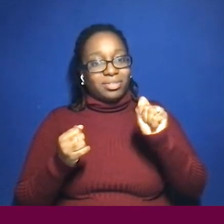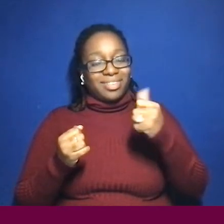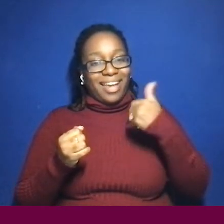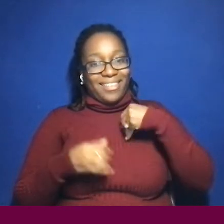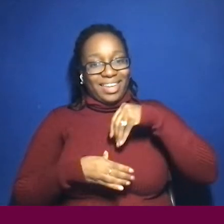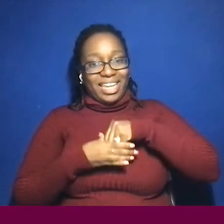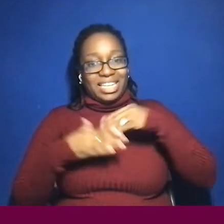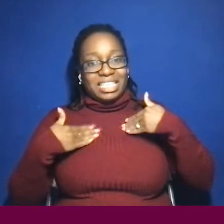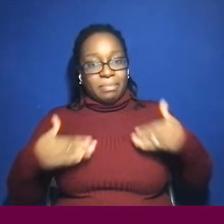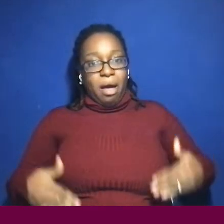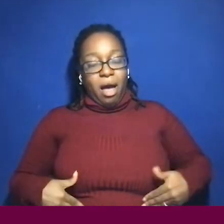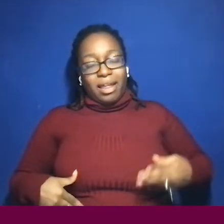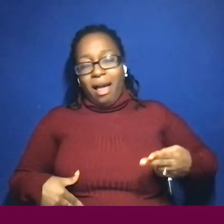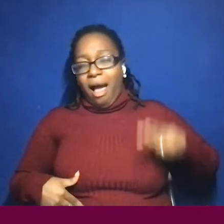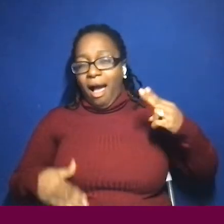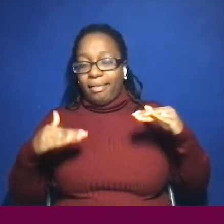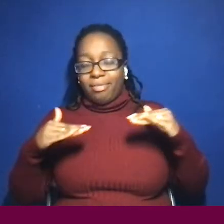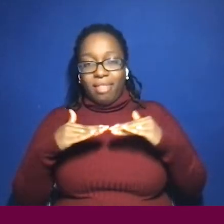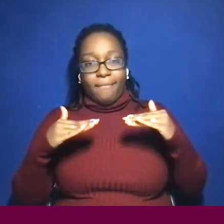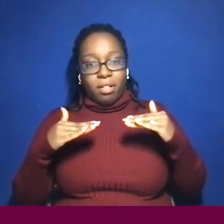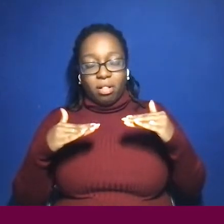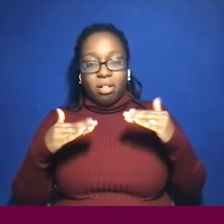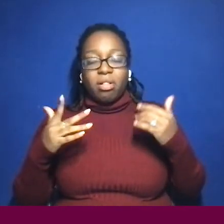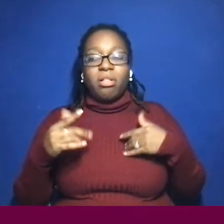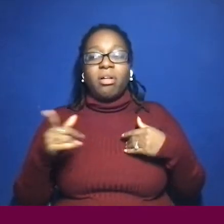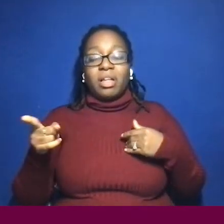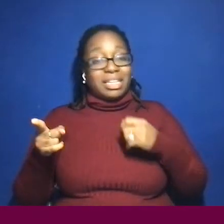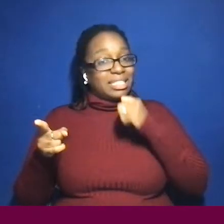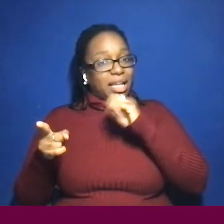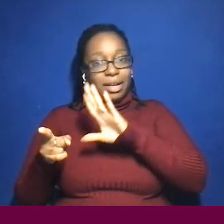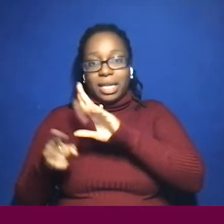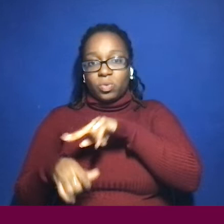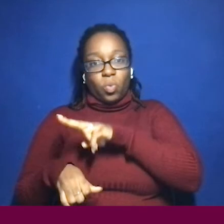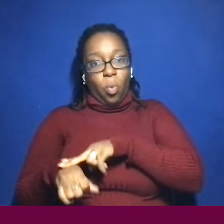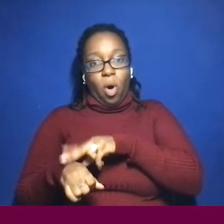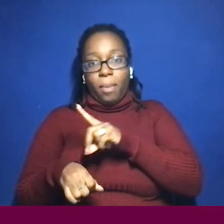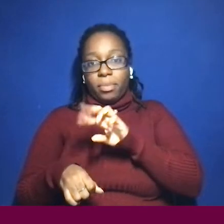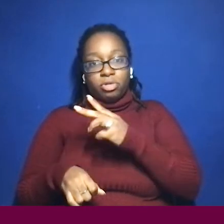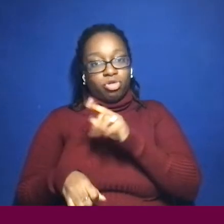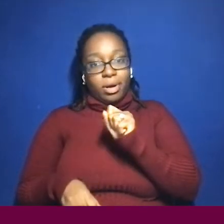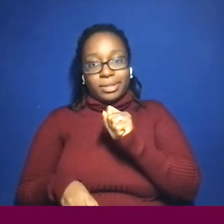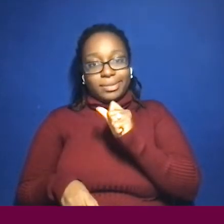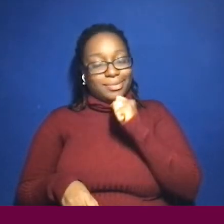were considered extremely high levels. And they were not drugs that had been prescribed for him.